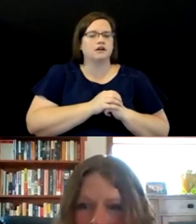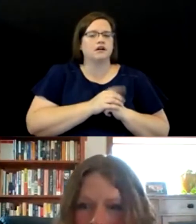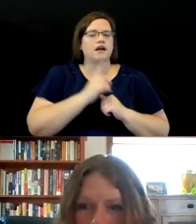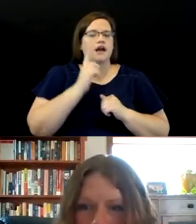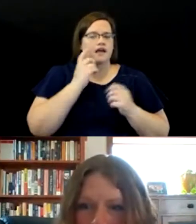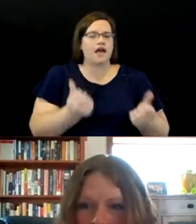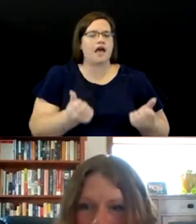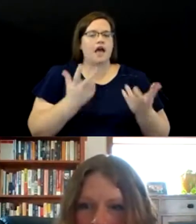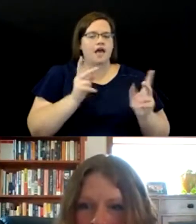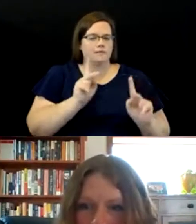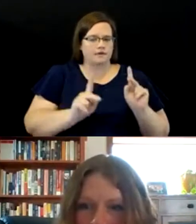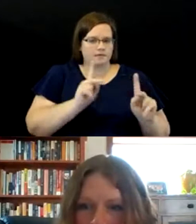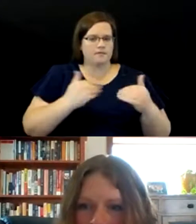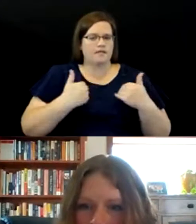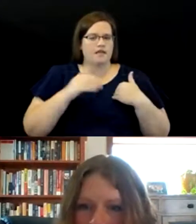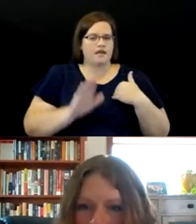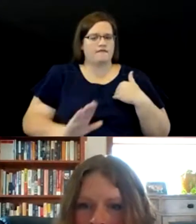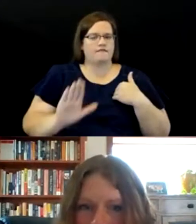their vaccine to get more